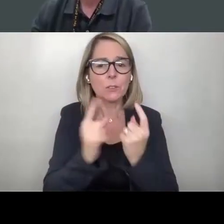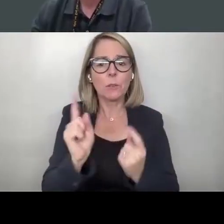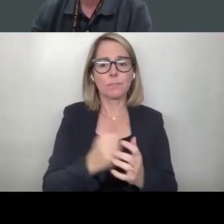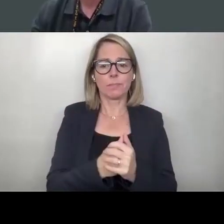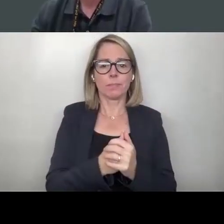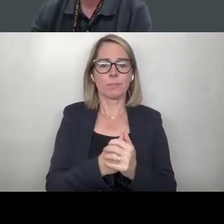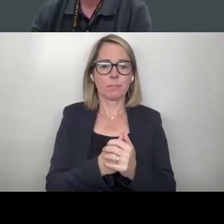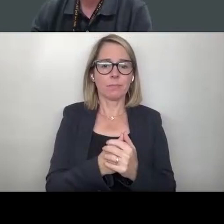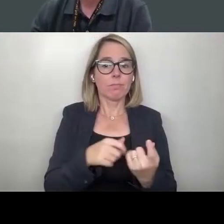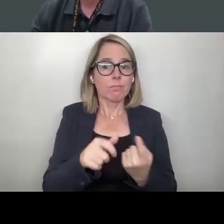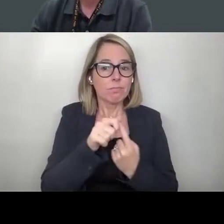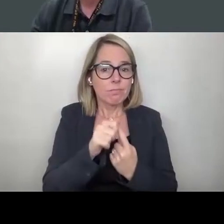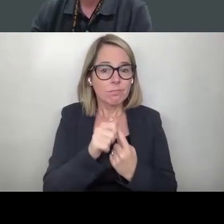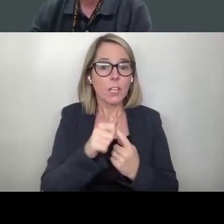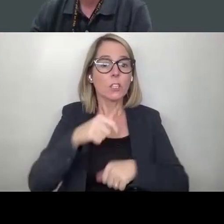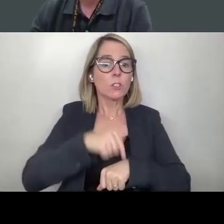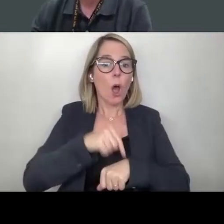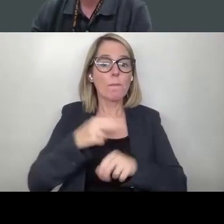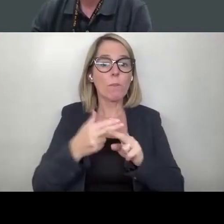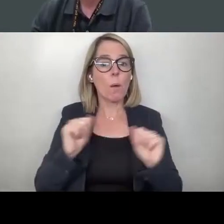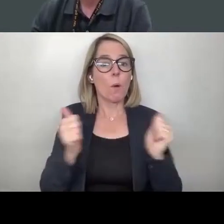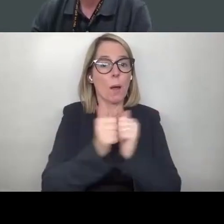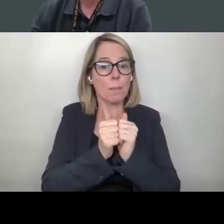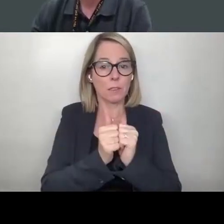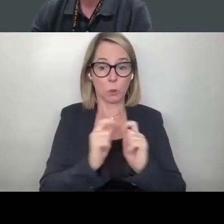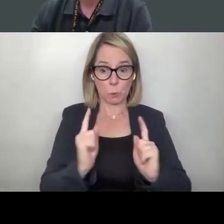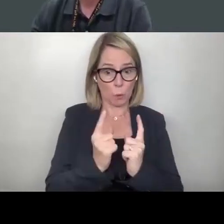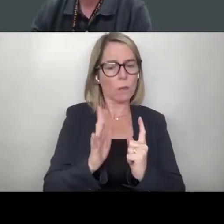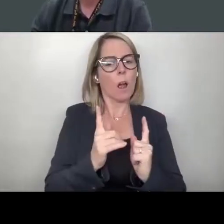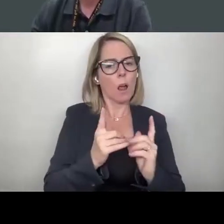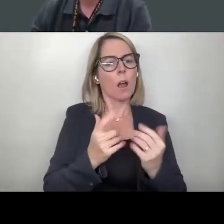understanding that we might have to change our language and way of communicating,